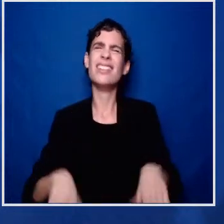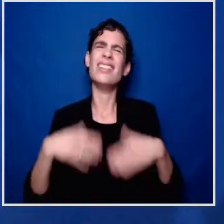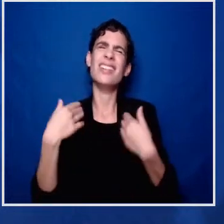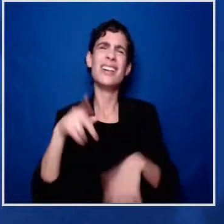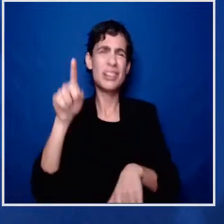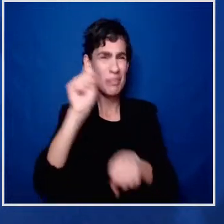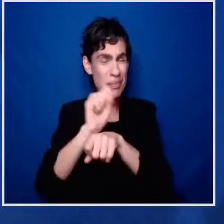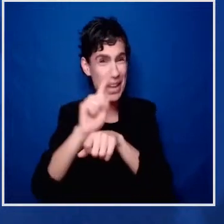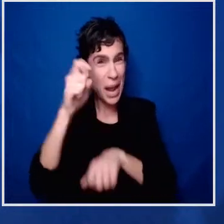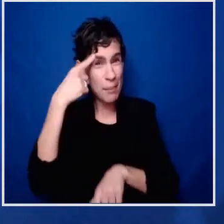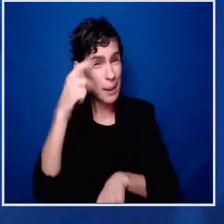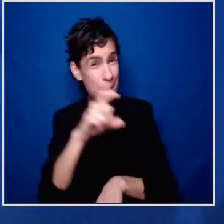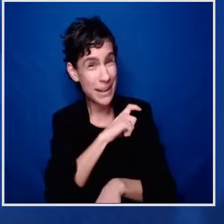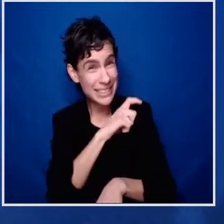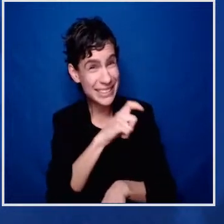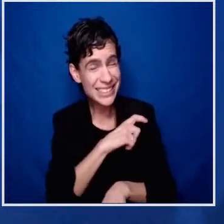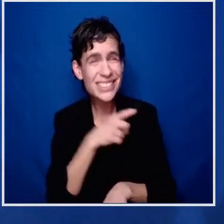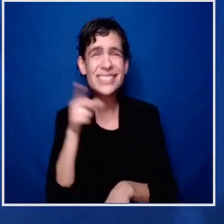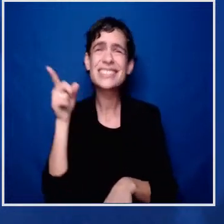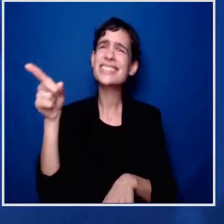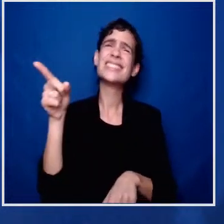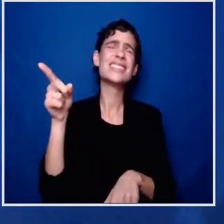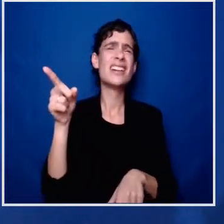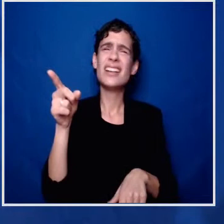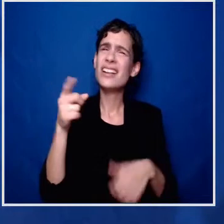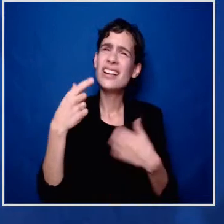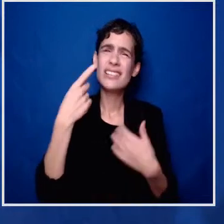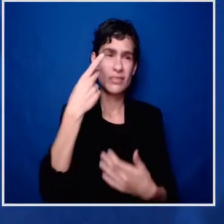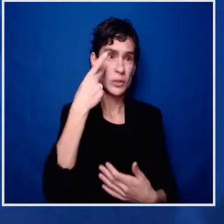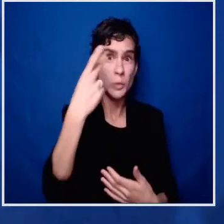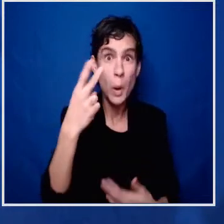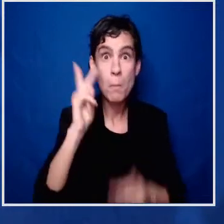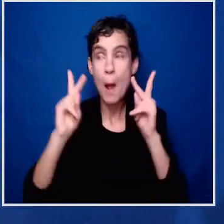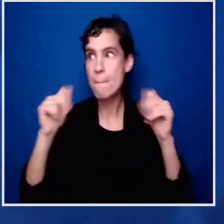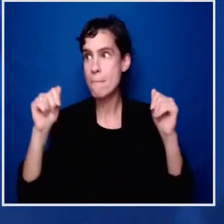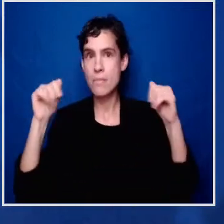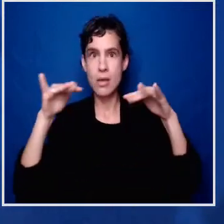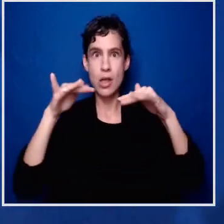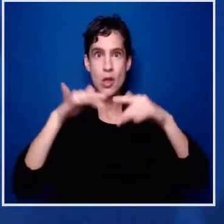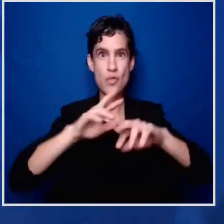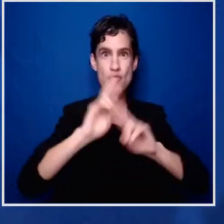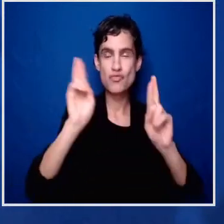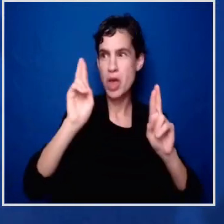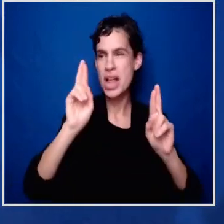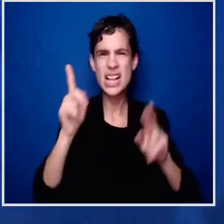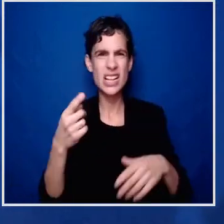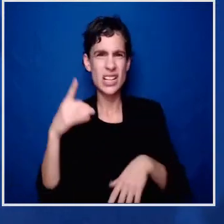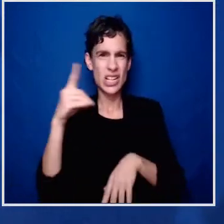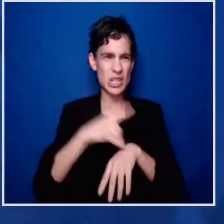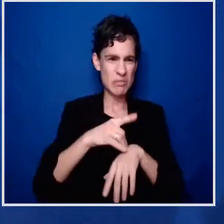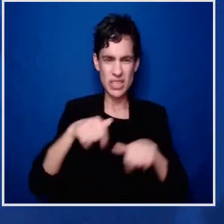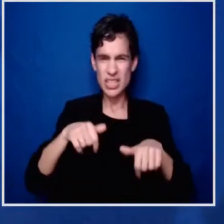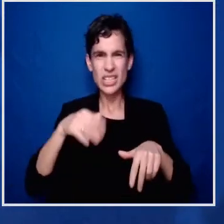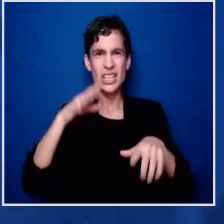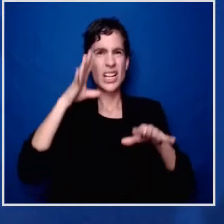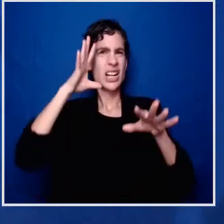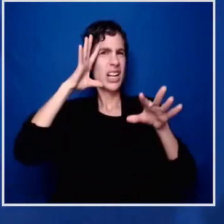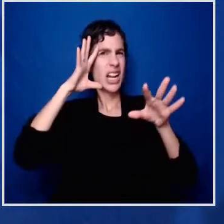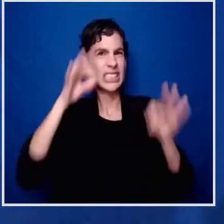TO LURE THE MOB AWAY FROM THE SENATE CHAMBERS.